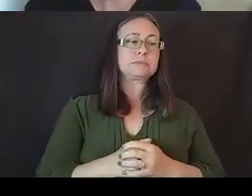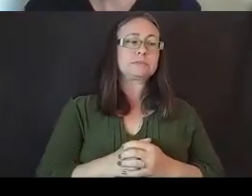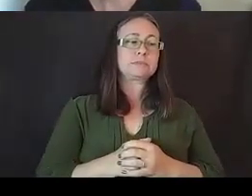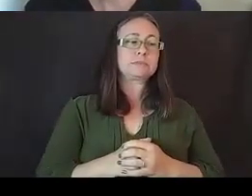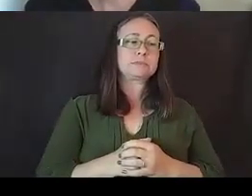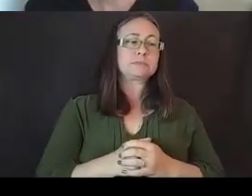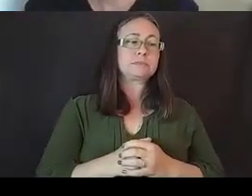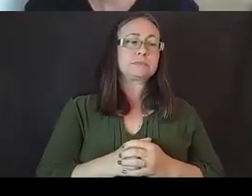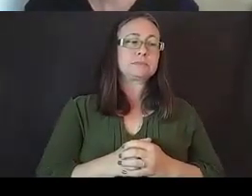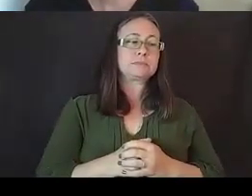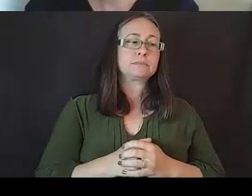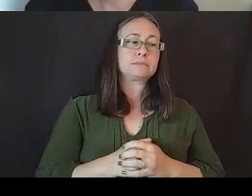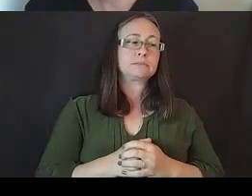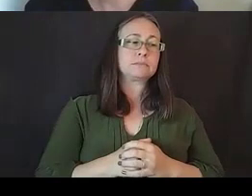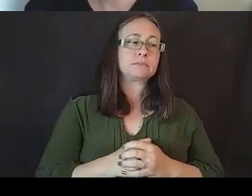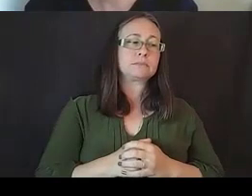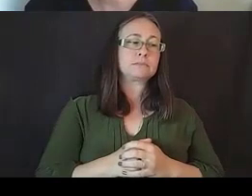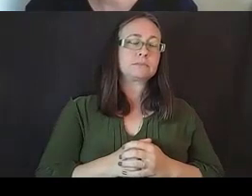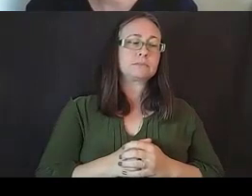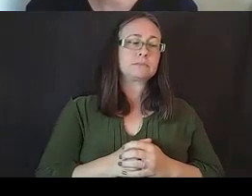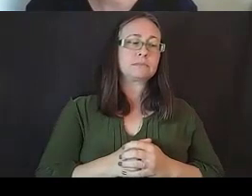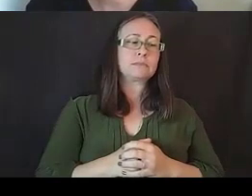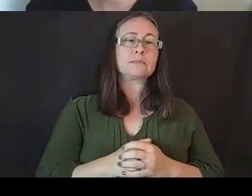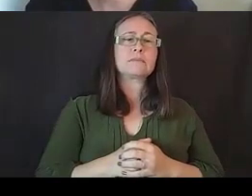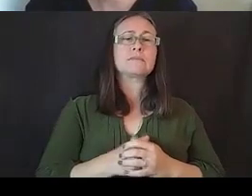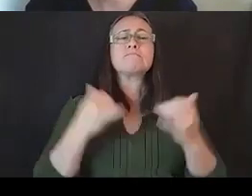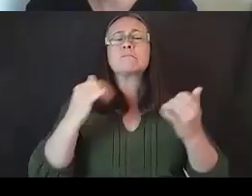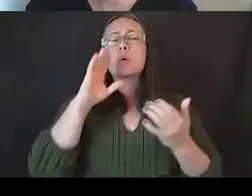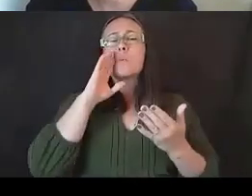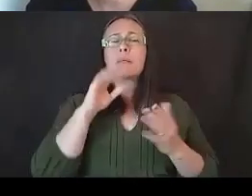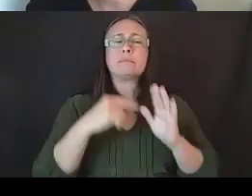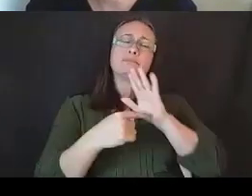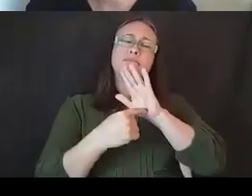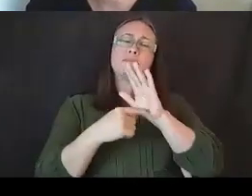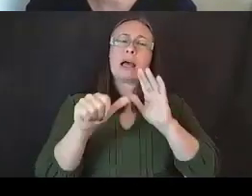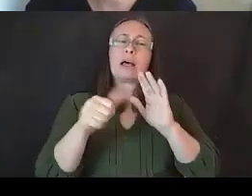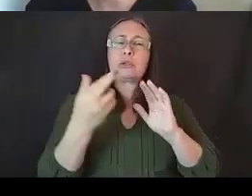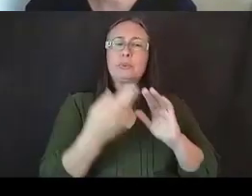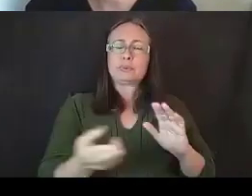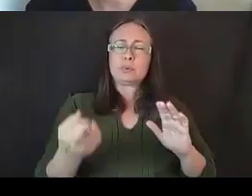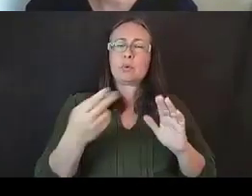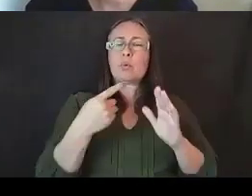Now I want to shift gears and point out some other resources that can help you understand what NIH funds